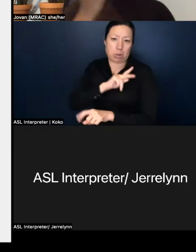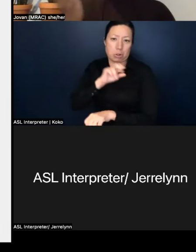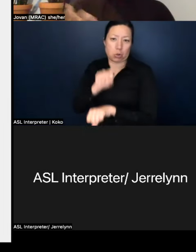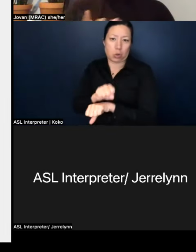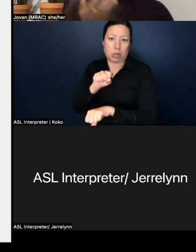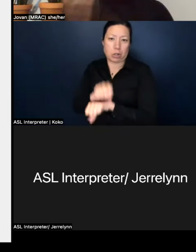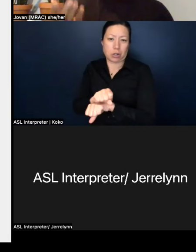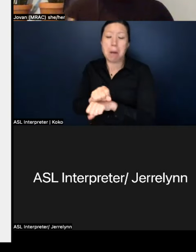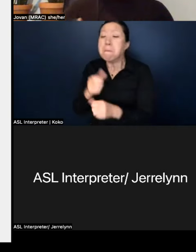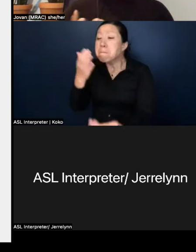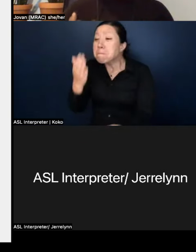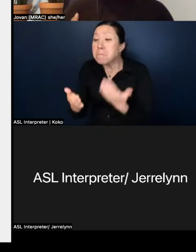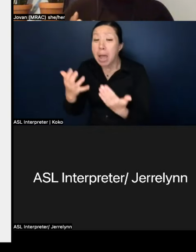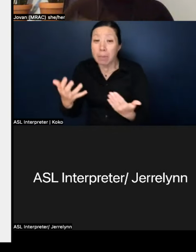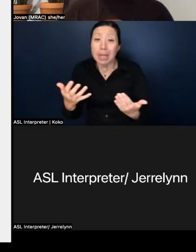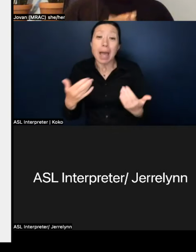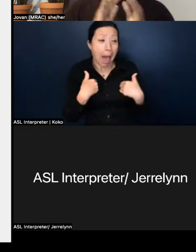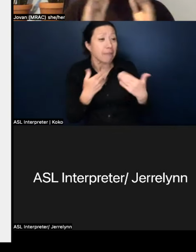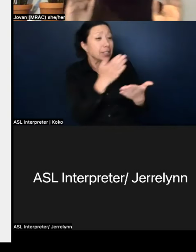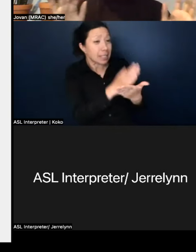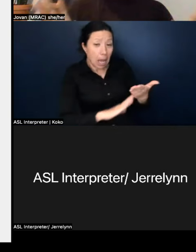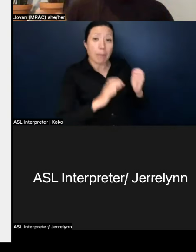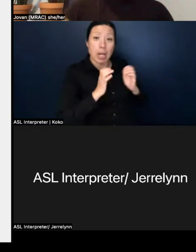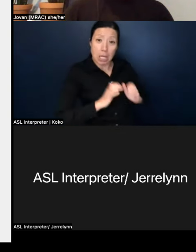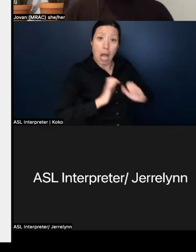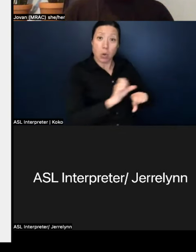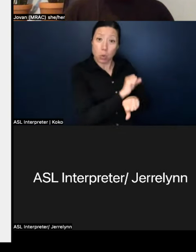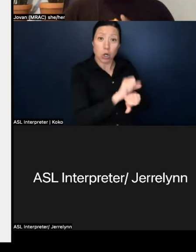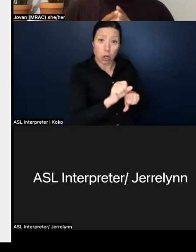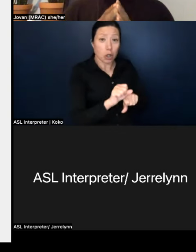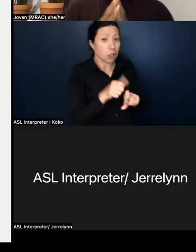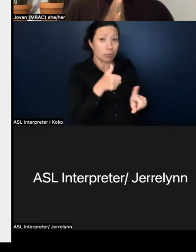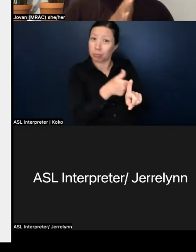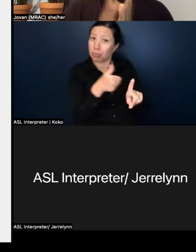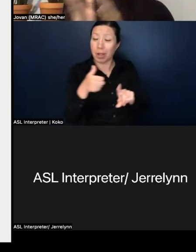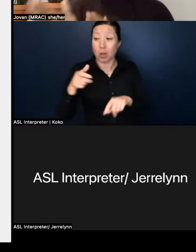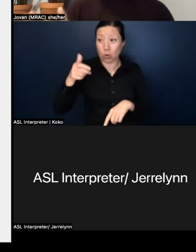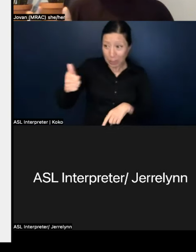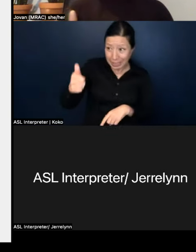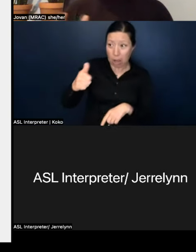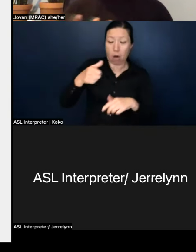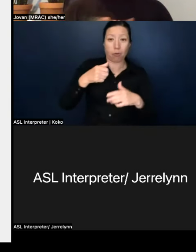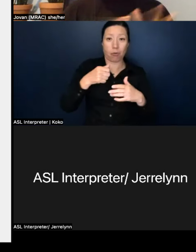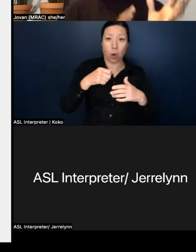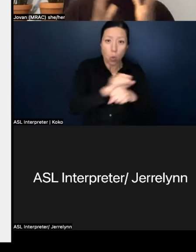and some things that you're working on on your own, that's totally fine. But I will talk about this a little bit later.